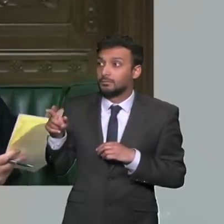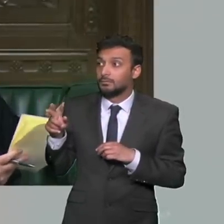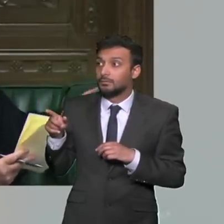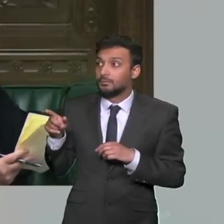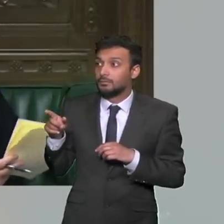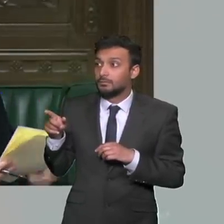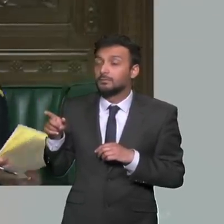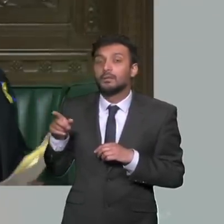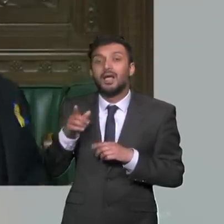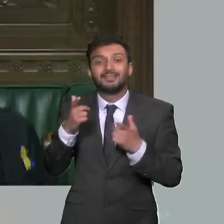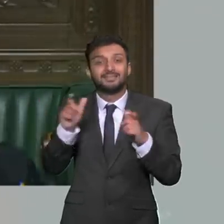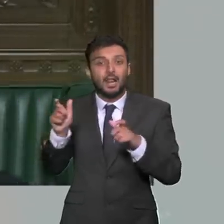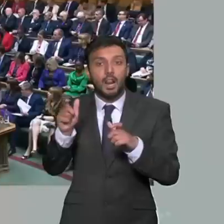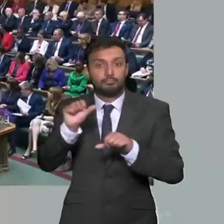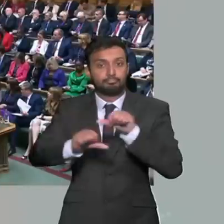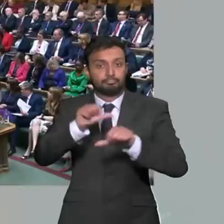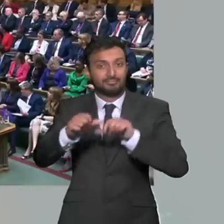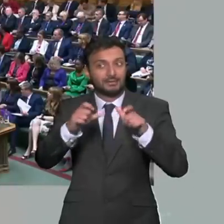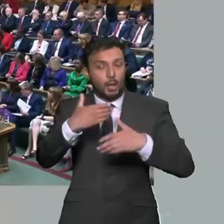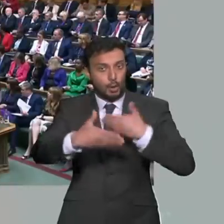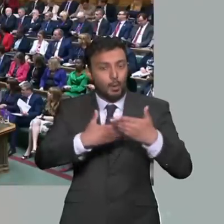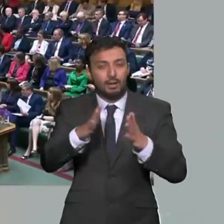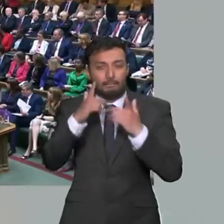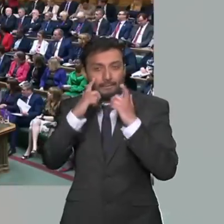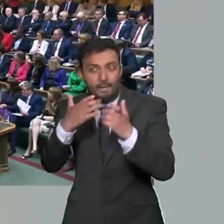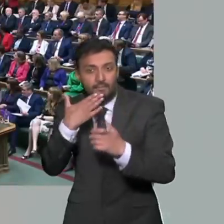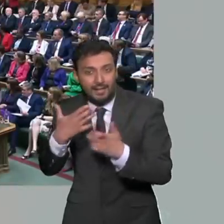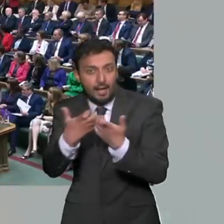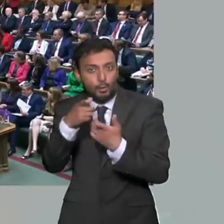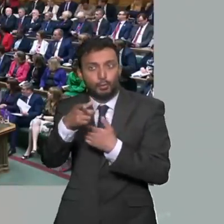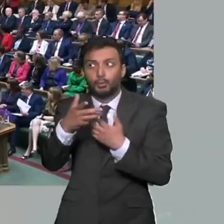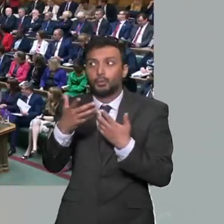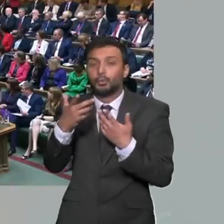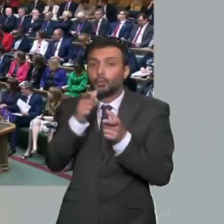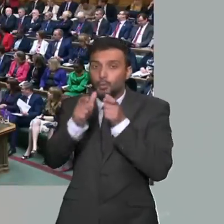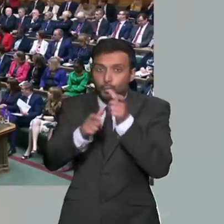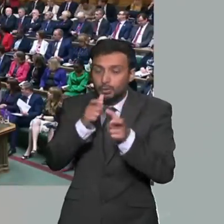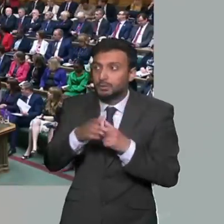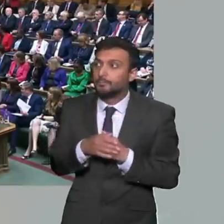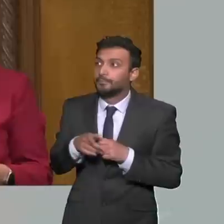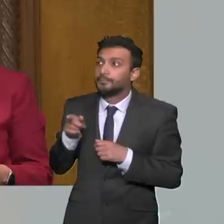Lady should be careful in how she words the question. Gill Furniss Shockingly, the party has failed to act on